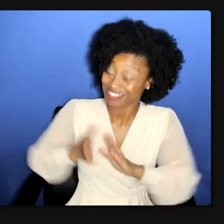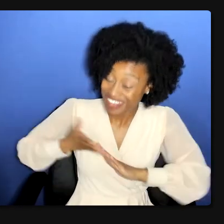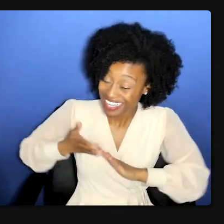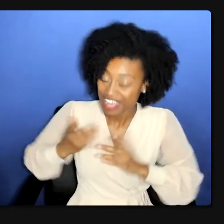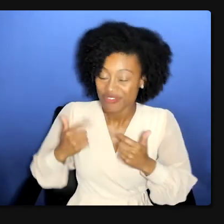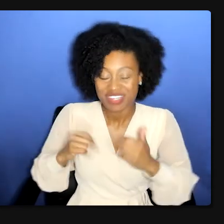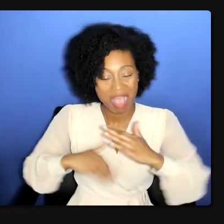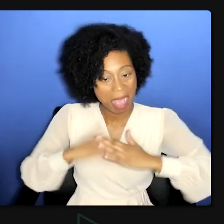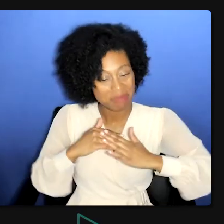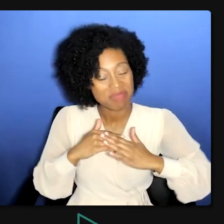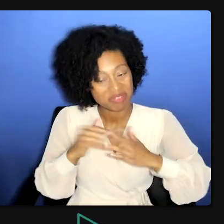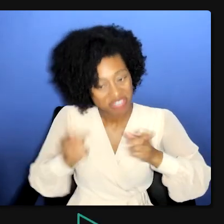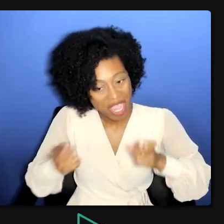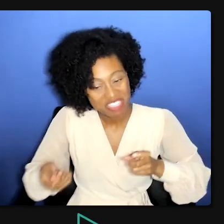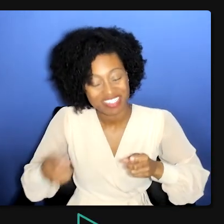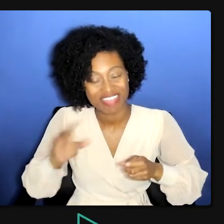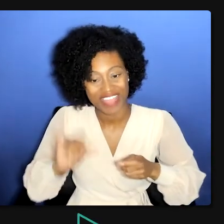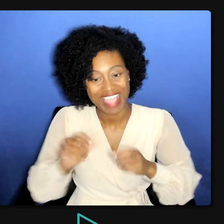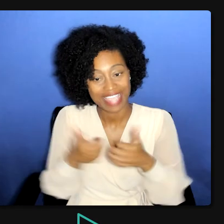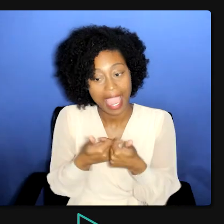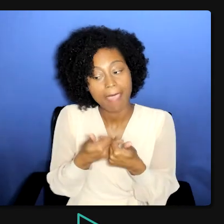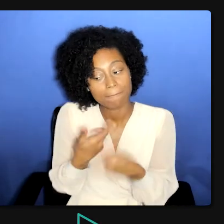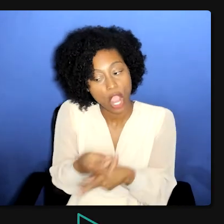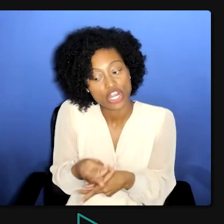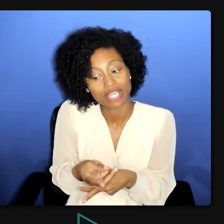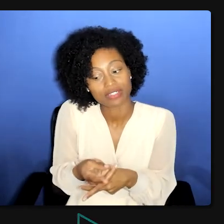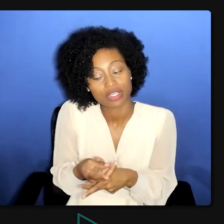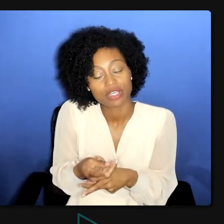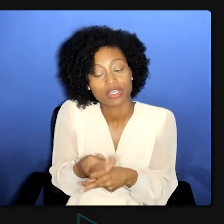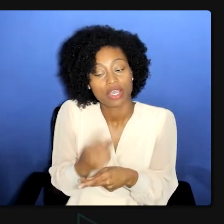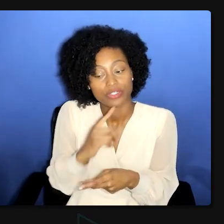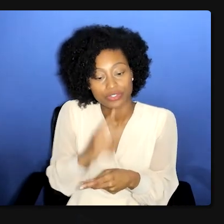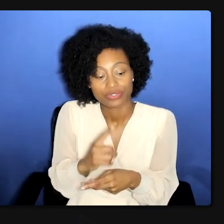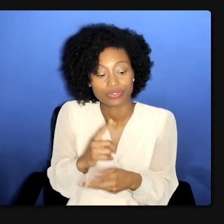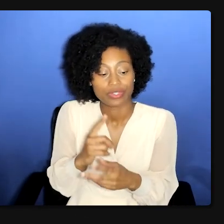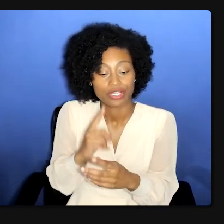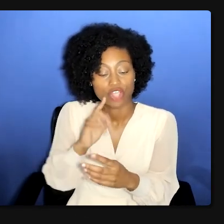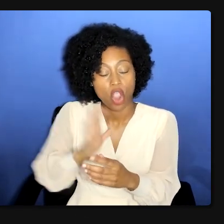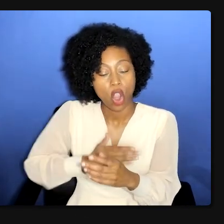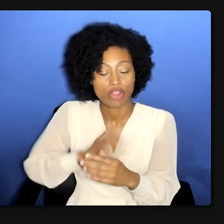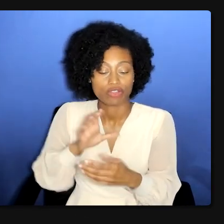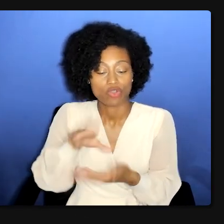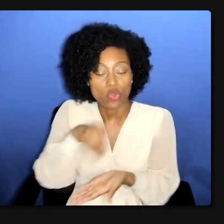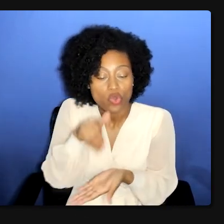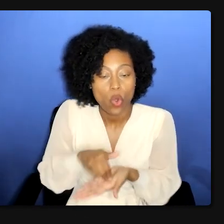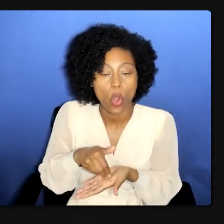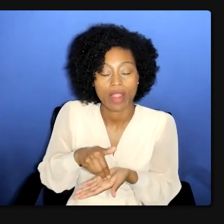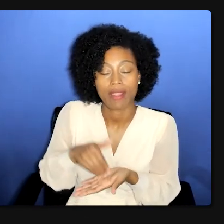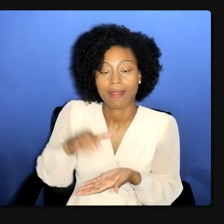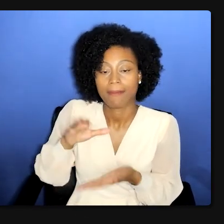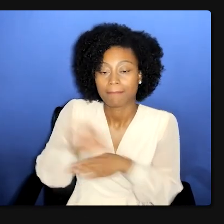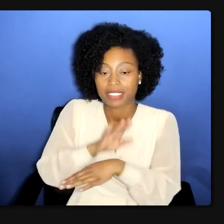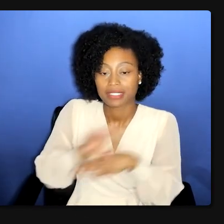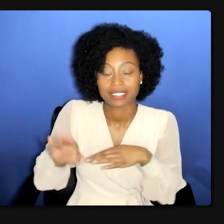as being able to optimize and make changes to the game as a product that we need to to hit our core business objectives and core KPIs.